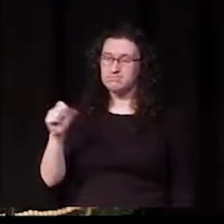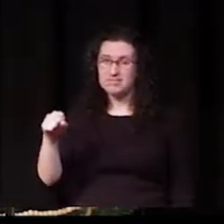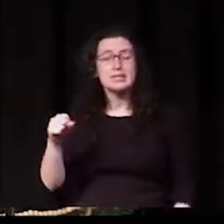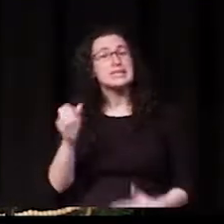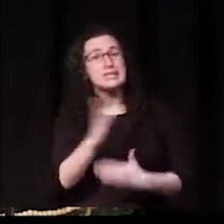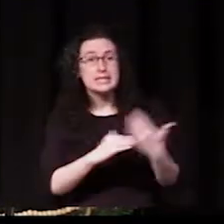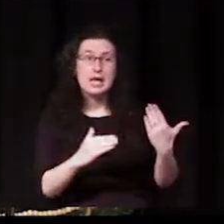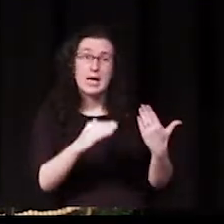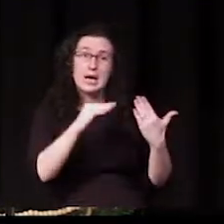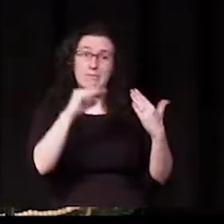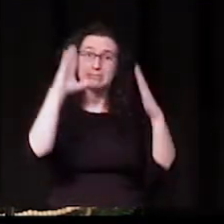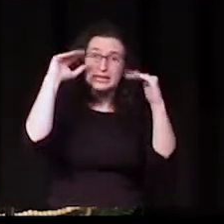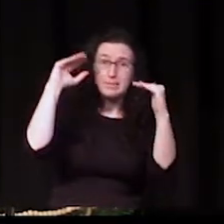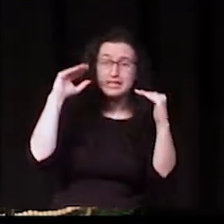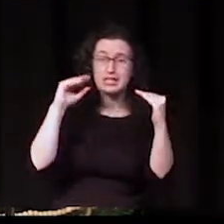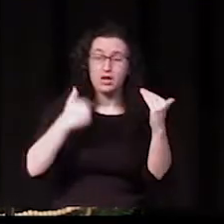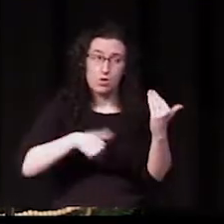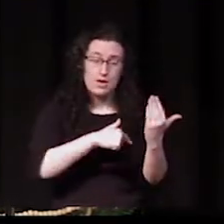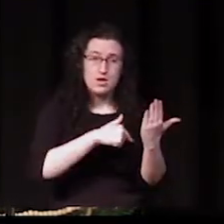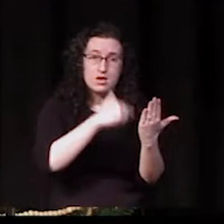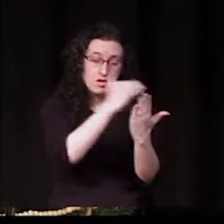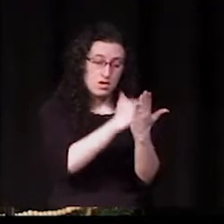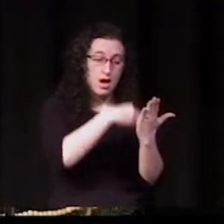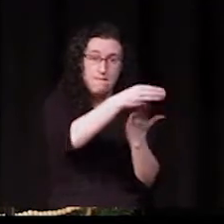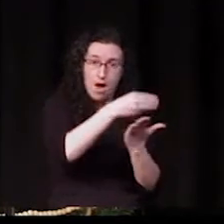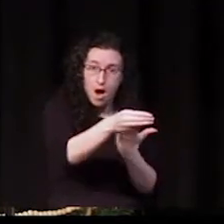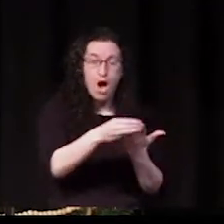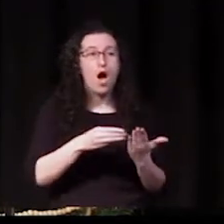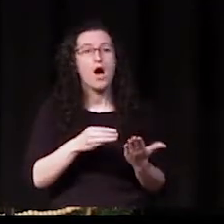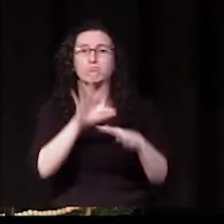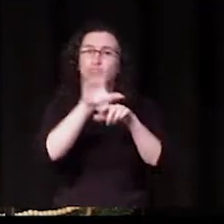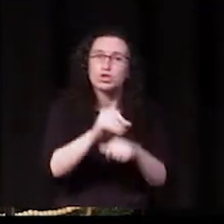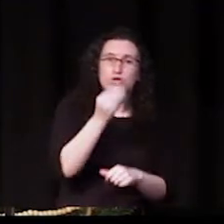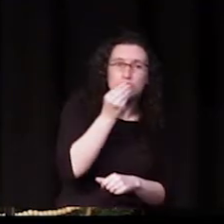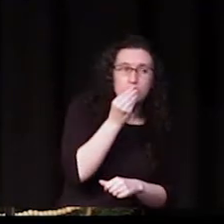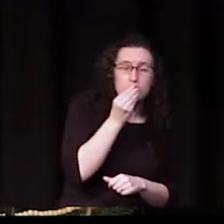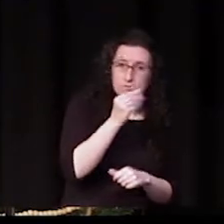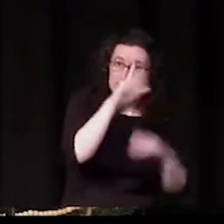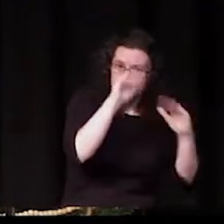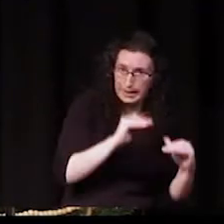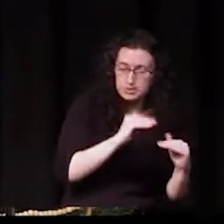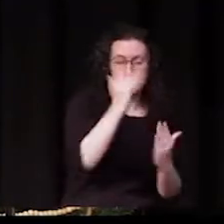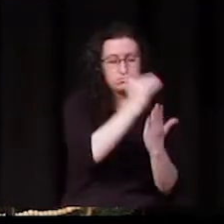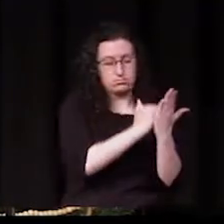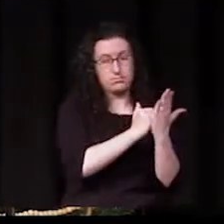gifts that were bought off the list, traditional meals, and some things were unexpected like my friend's dog